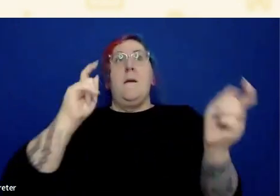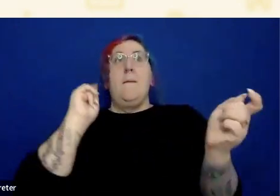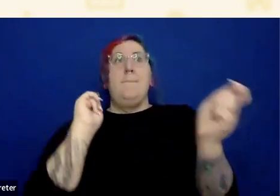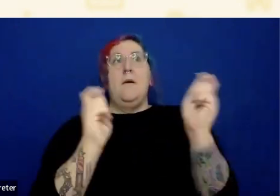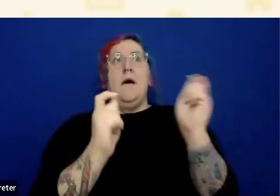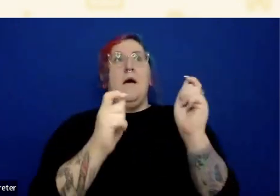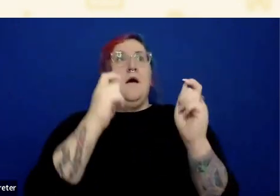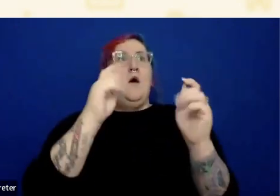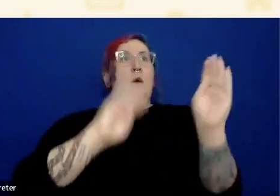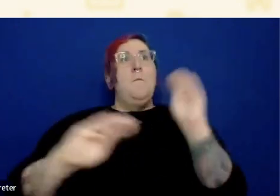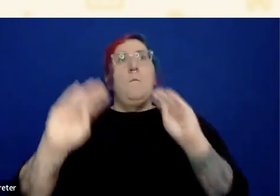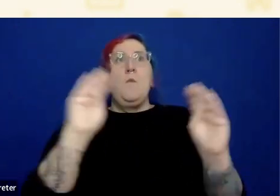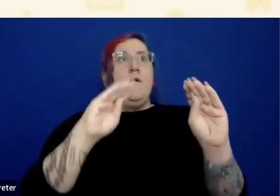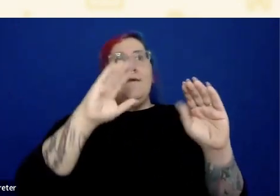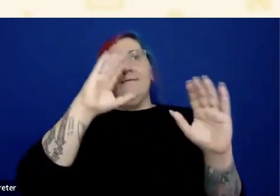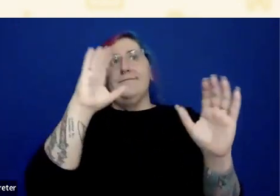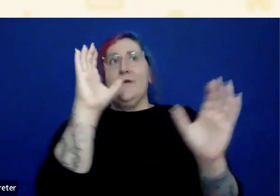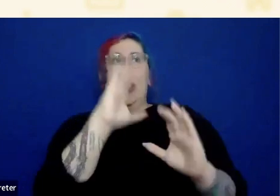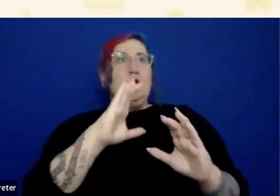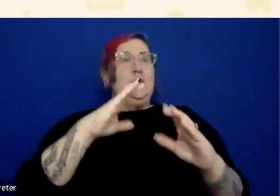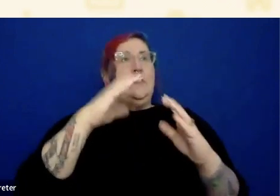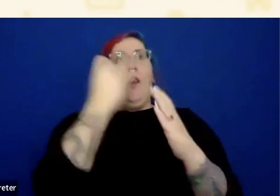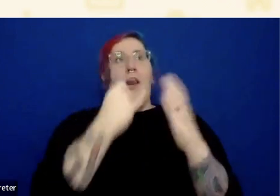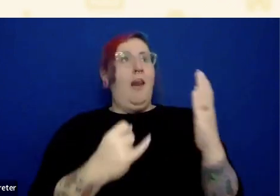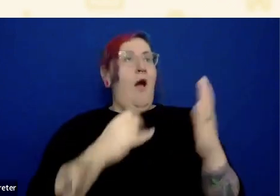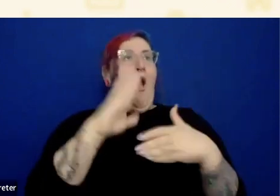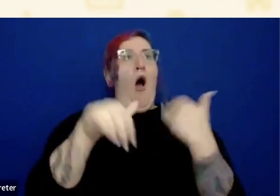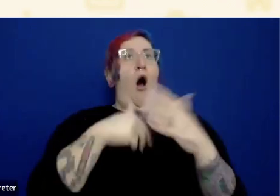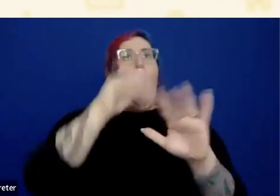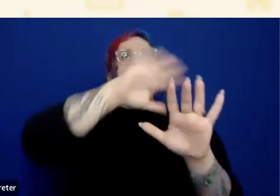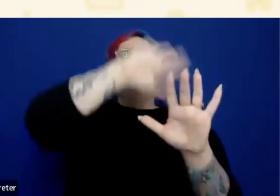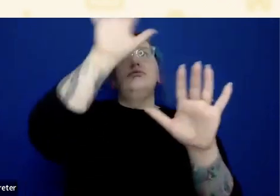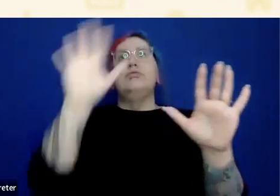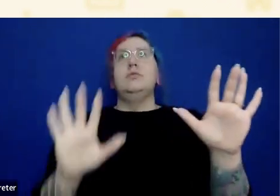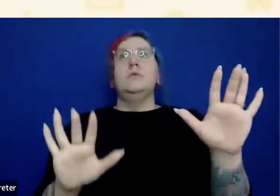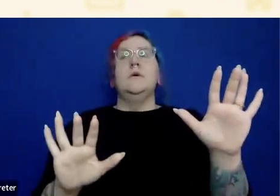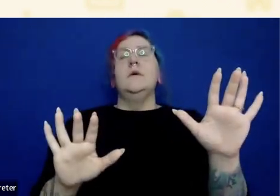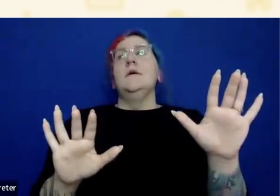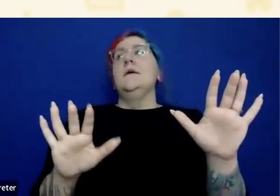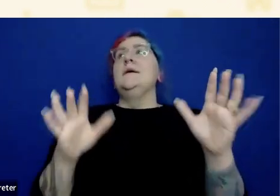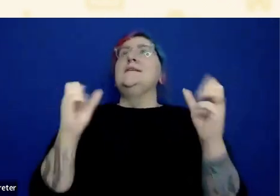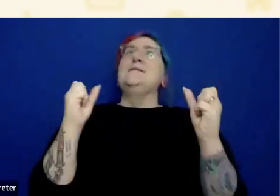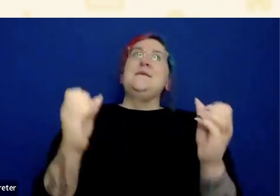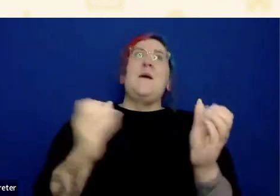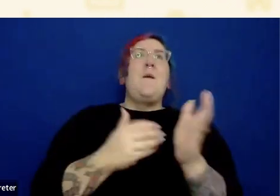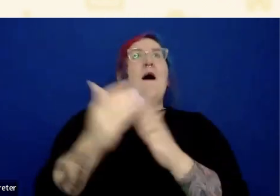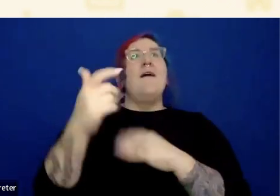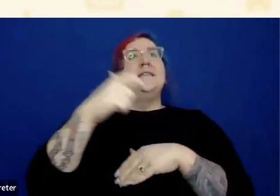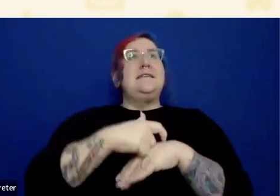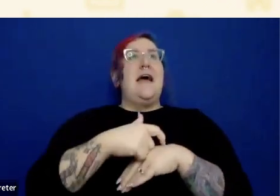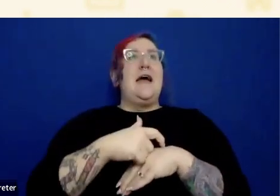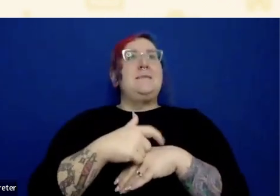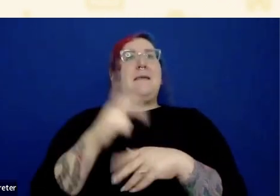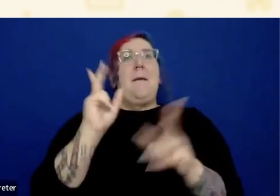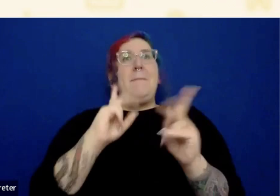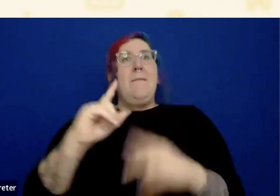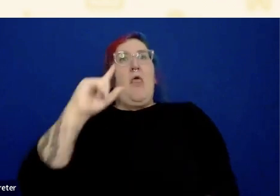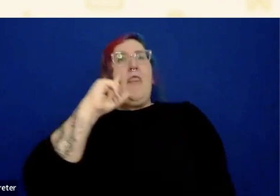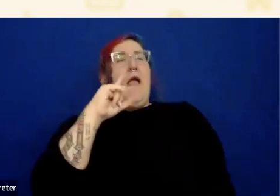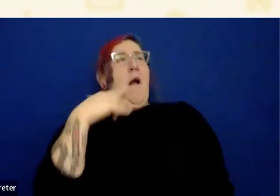This is a good example of how things get credited with great design shops, and that doesn't necessarily play out for all audiences.